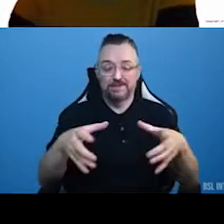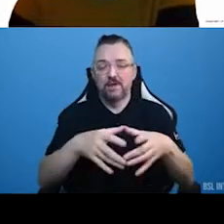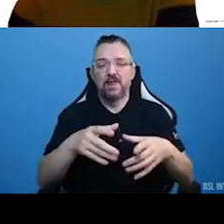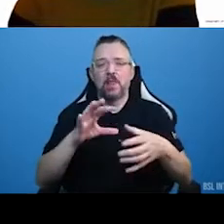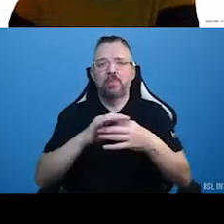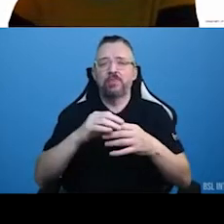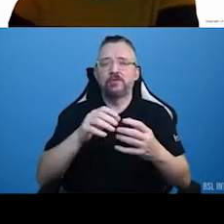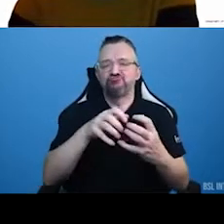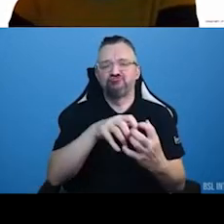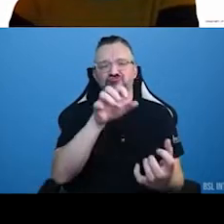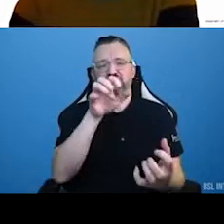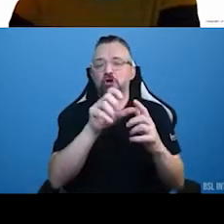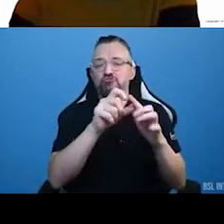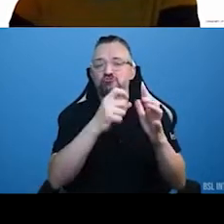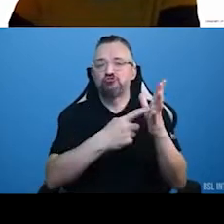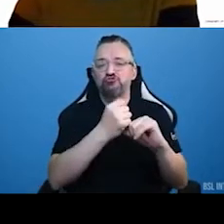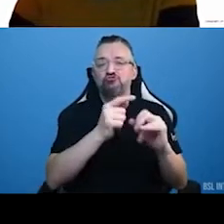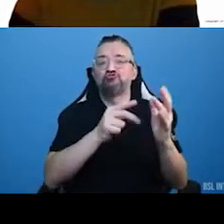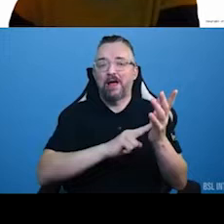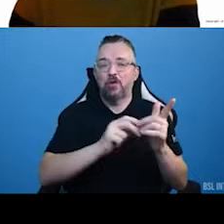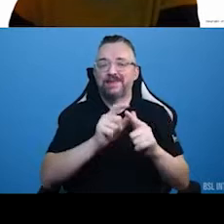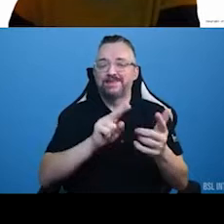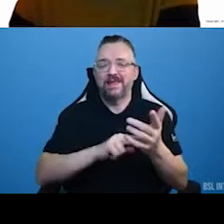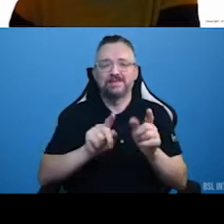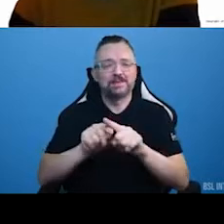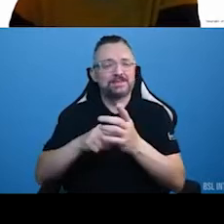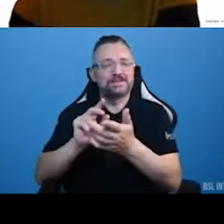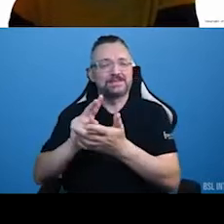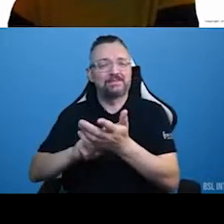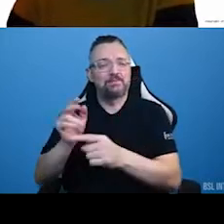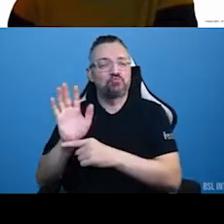ranging from primary schools to secondary schools.